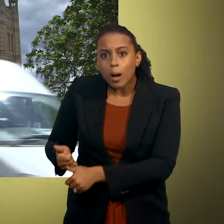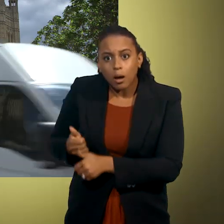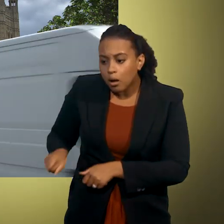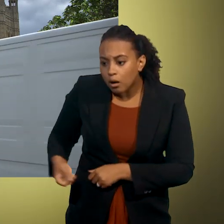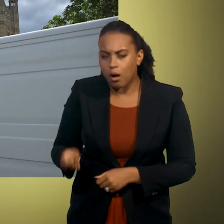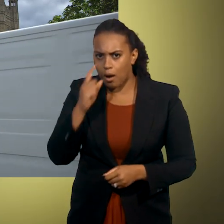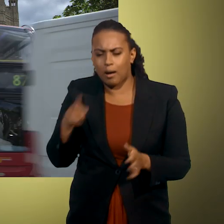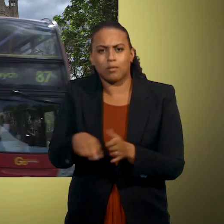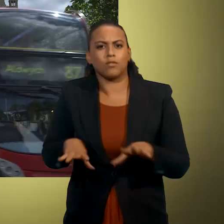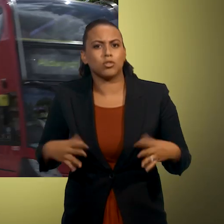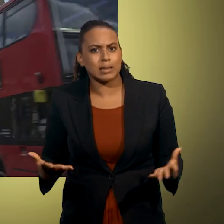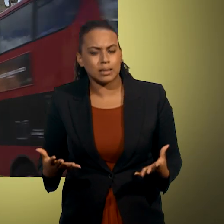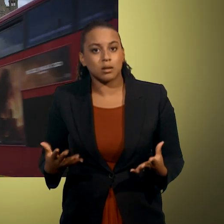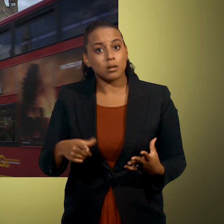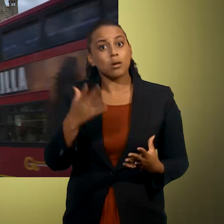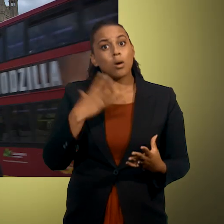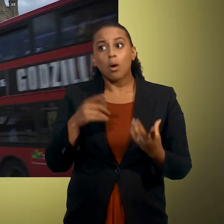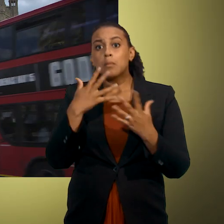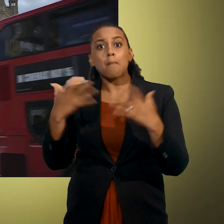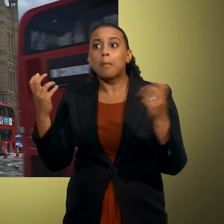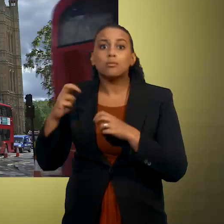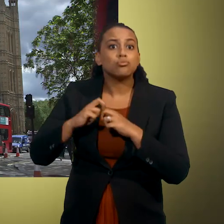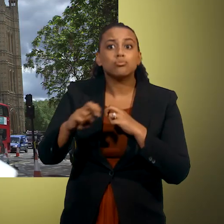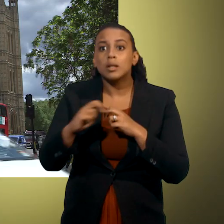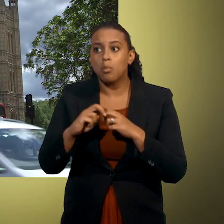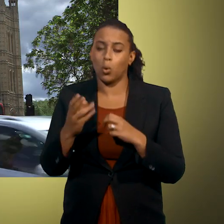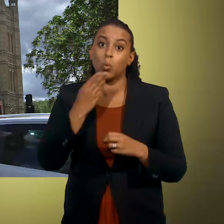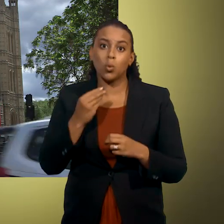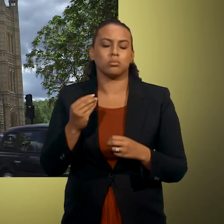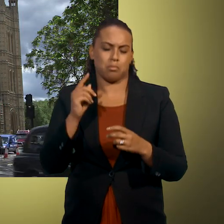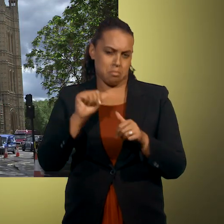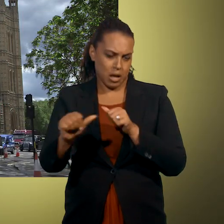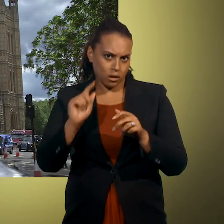If you are planning to arrive by public transport, do visit the Transport for London website,